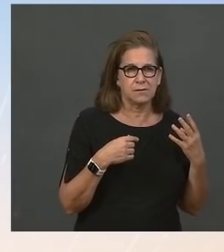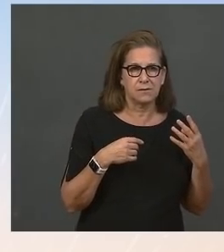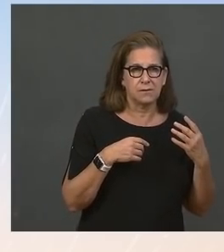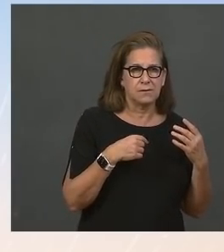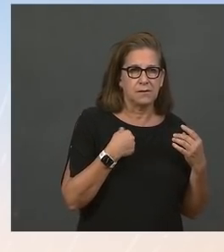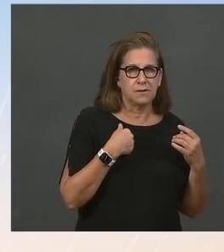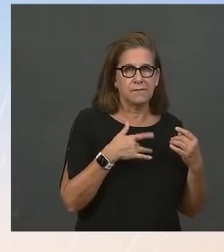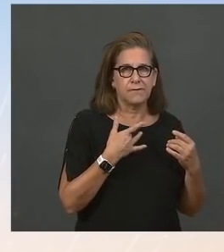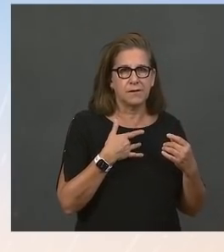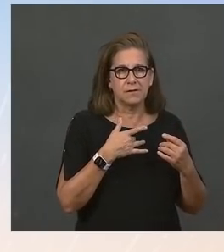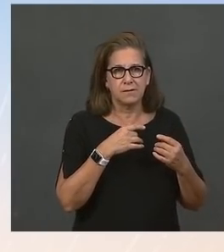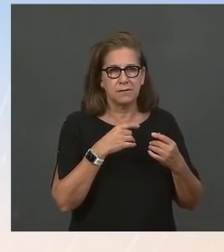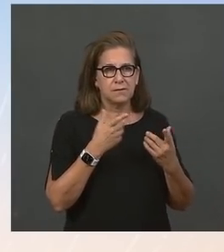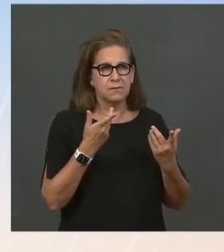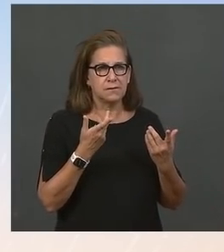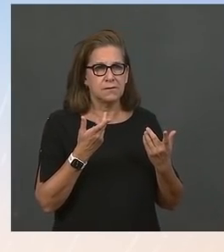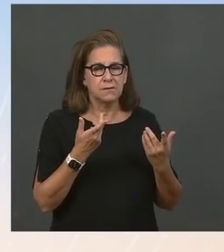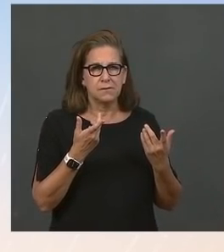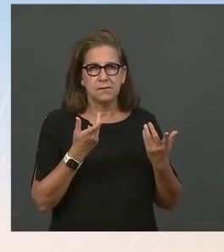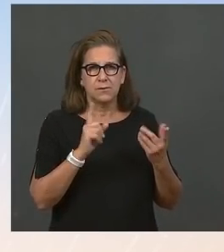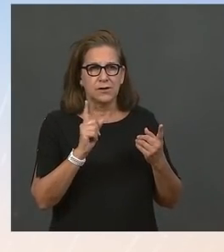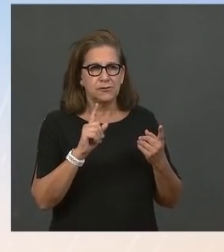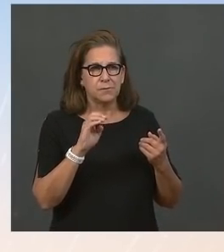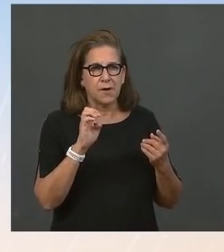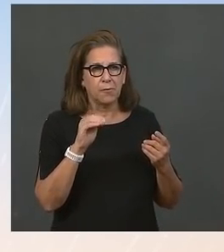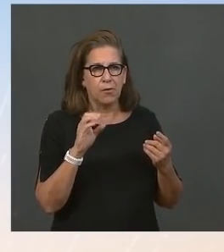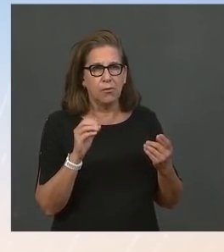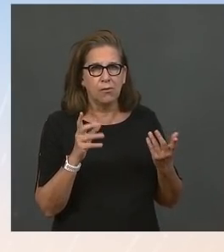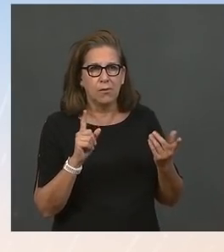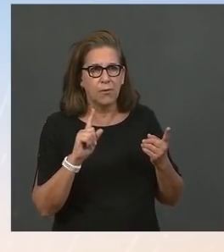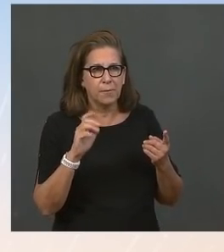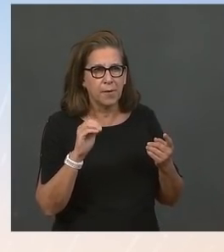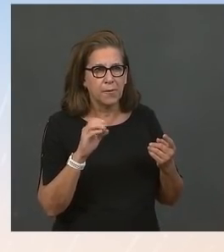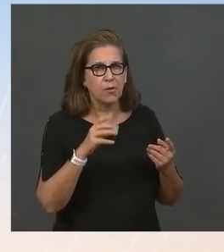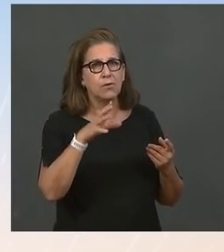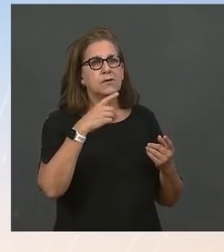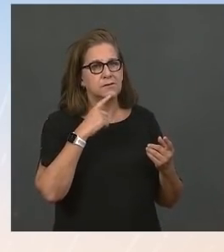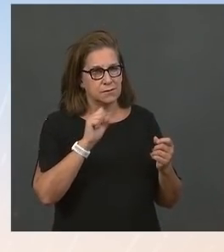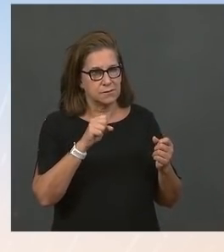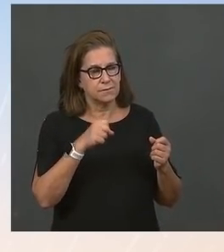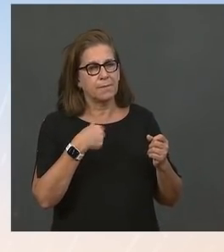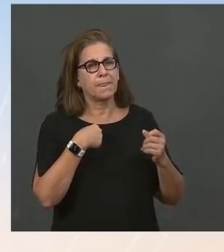I think we've been clear about our opposition to this. But again, there was a court order, so what we're working to do